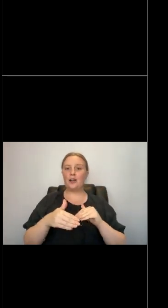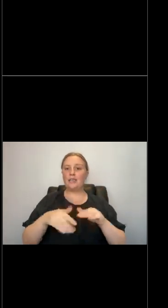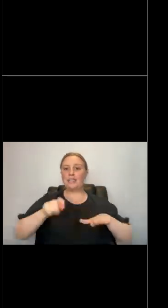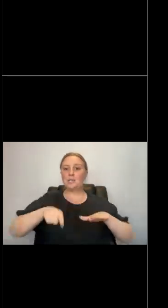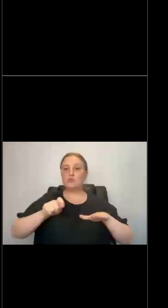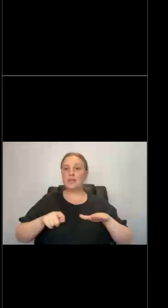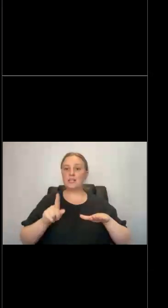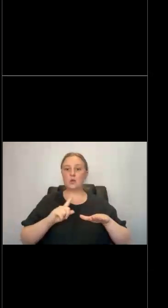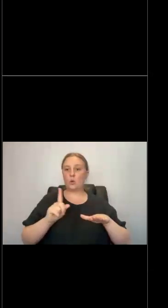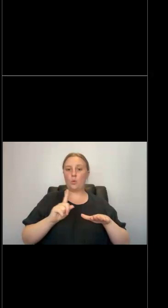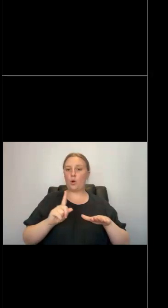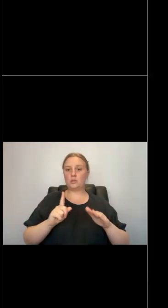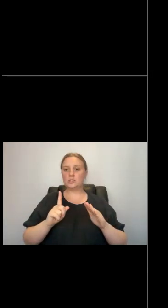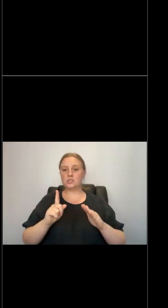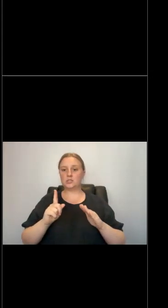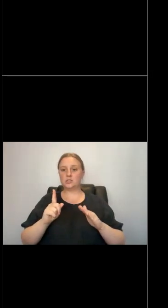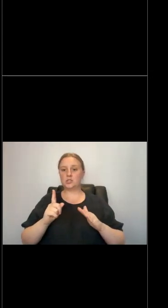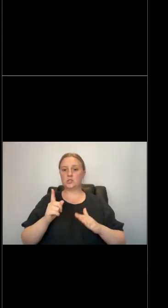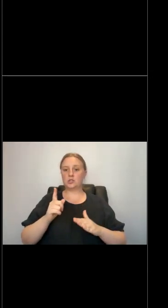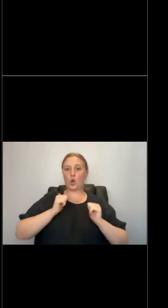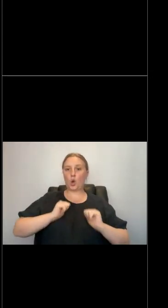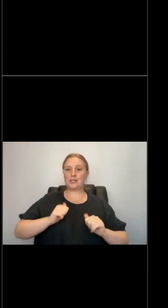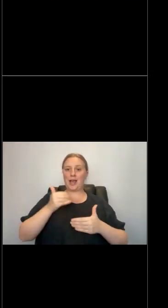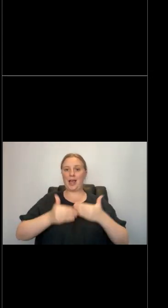But what I would like to say is these hearings in general